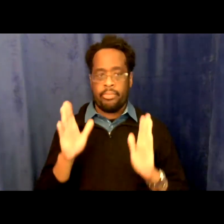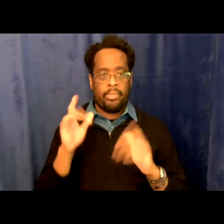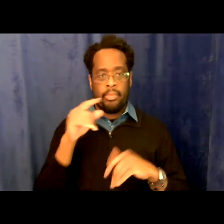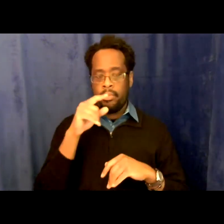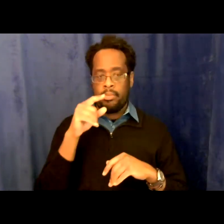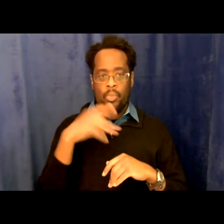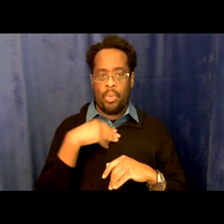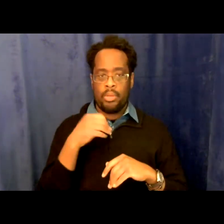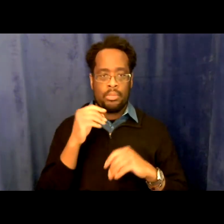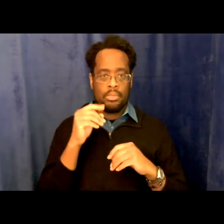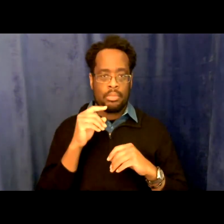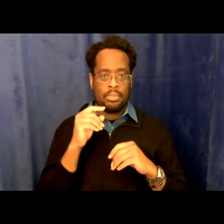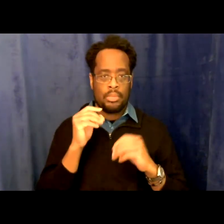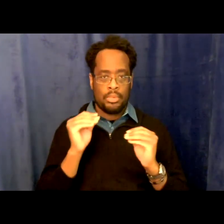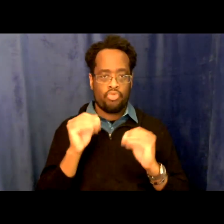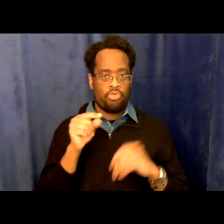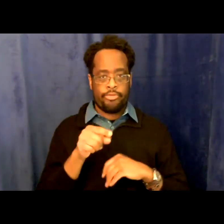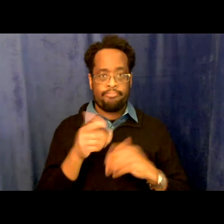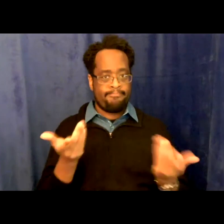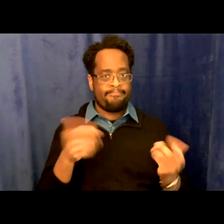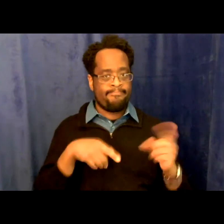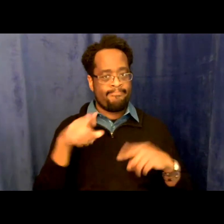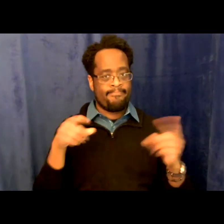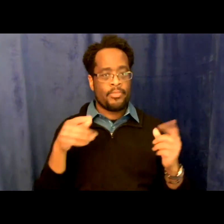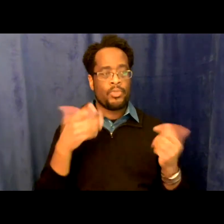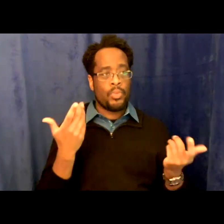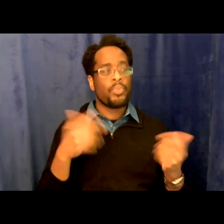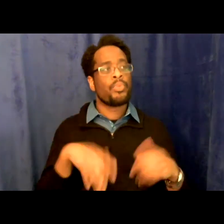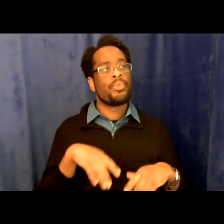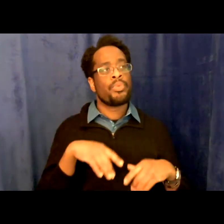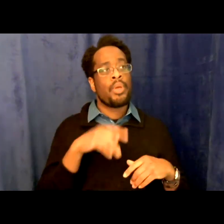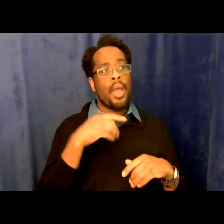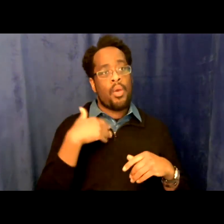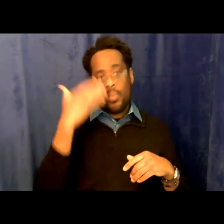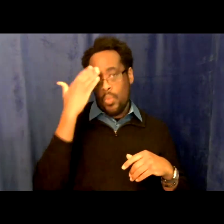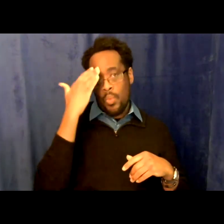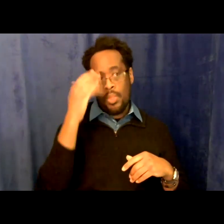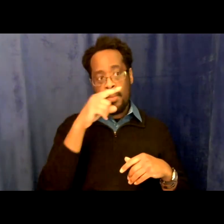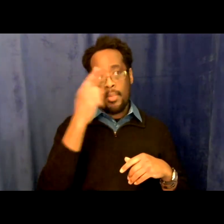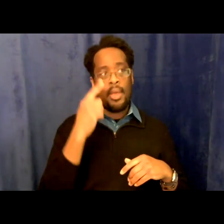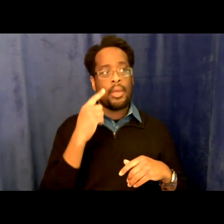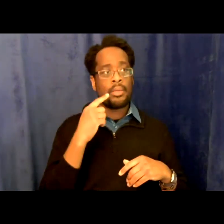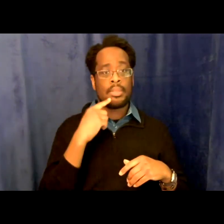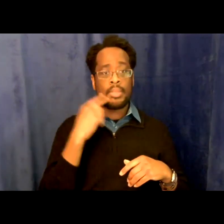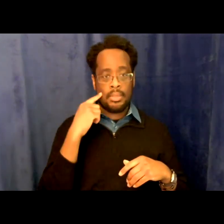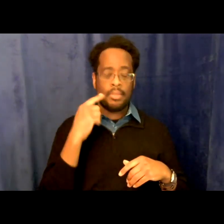some did not white teachers were not allowed in many areas i do know that